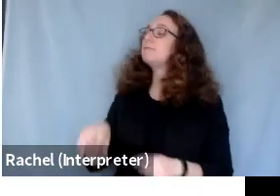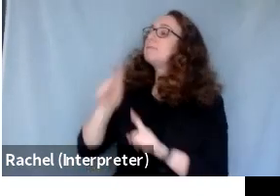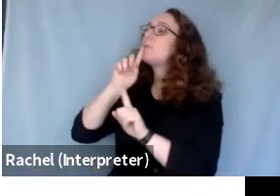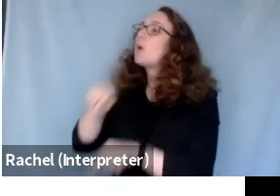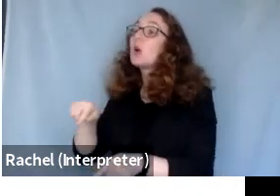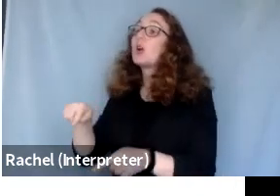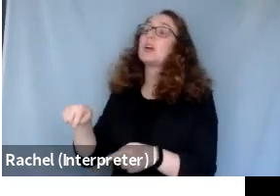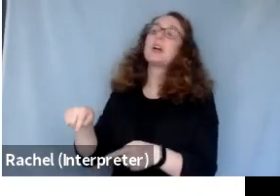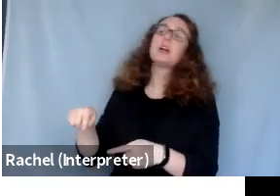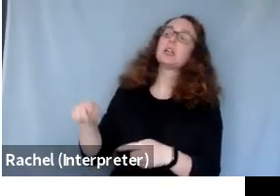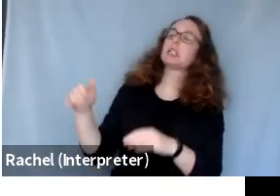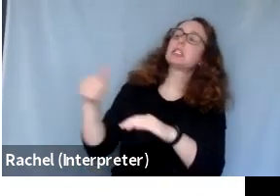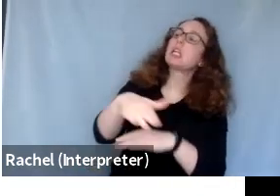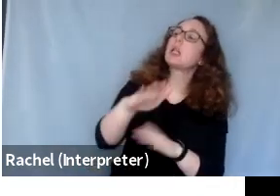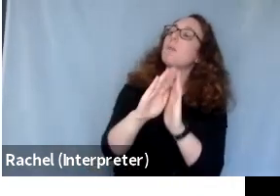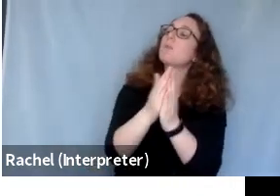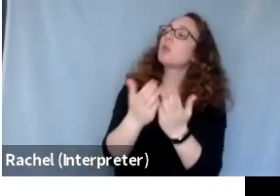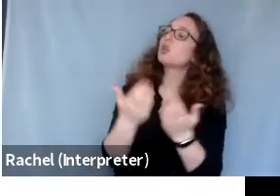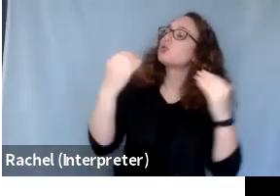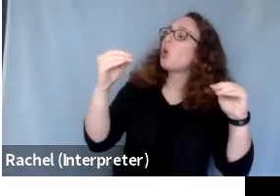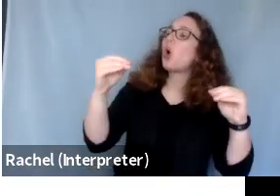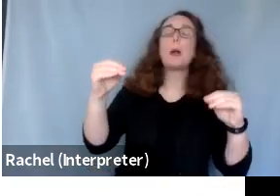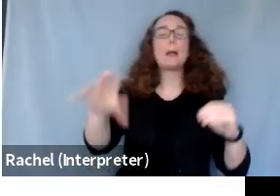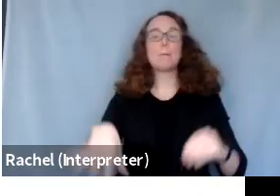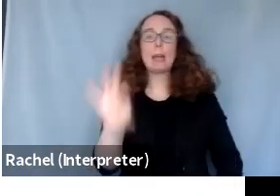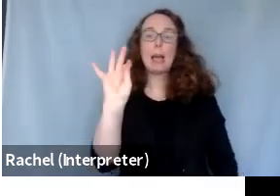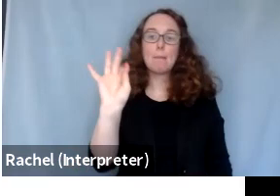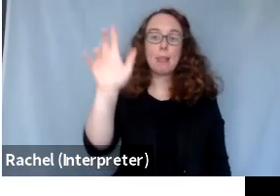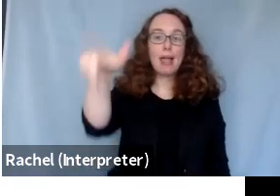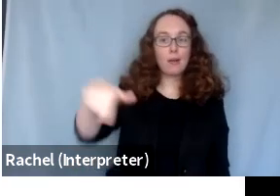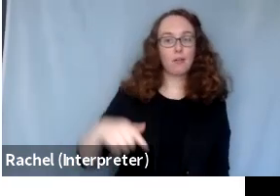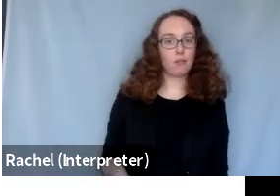to the to the Bookstore, to pick up. The early results have been really